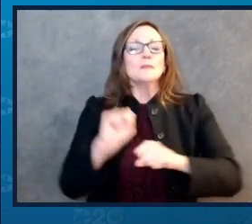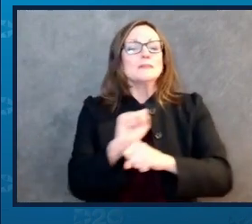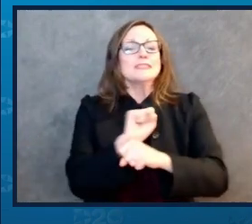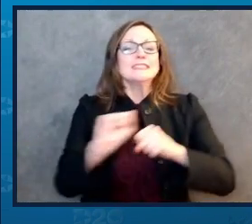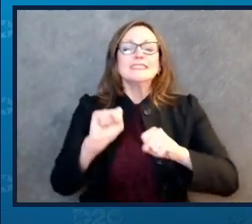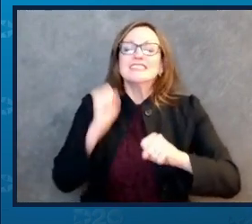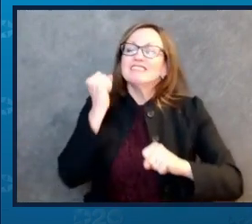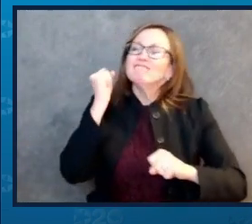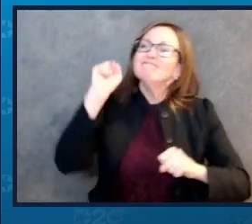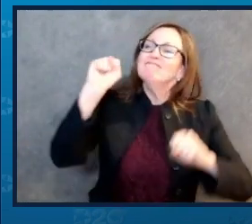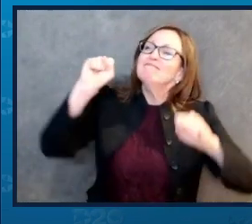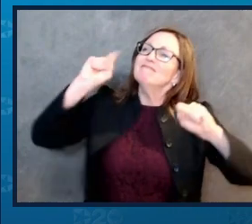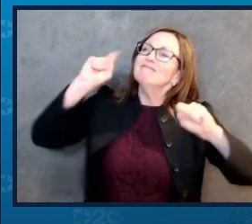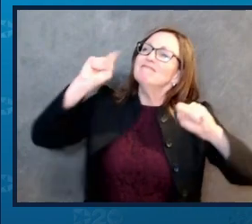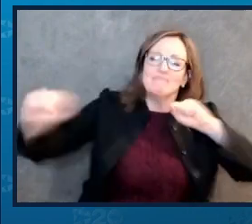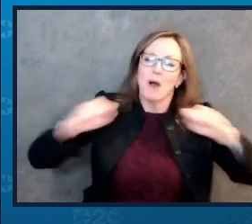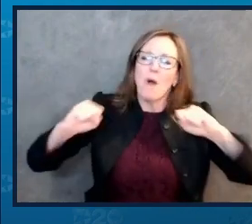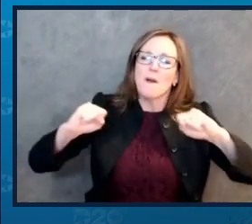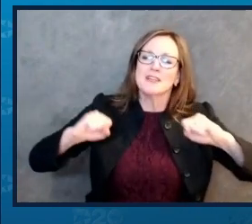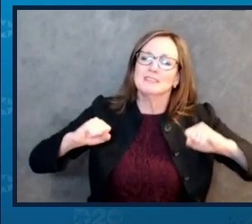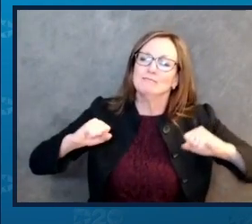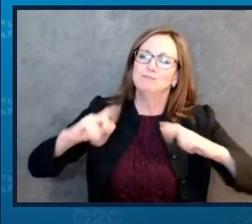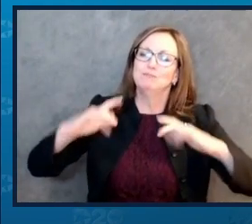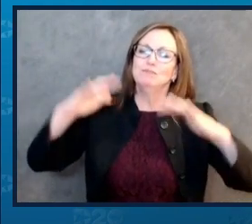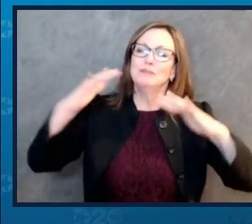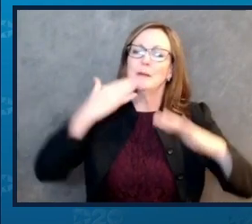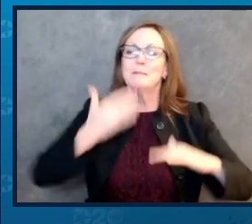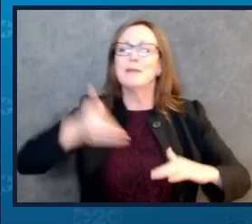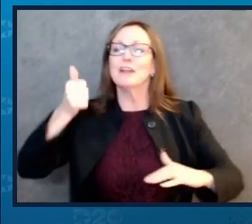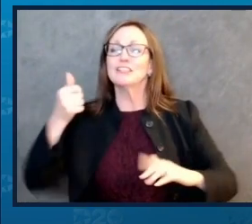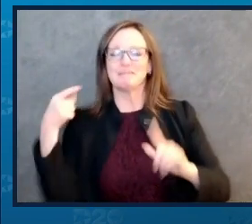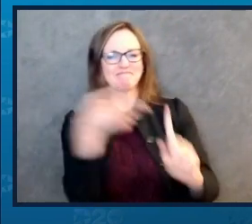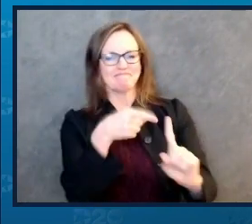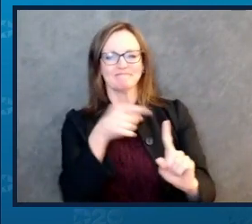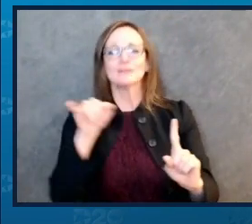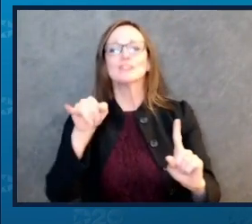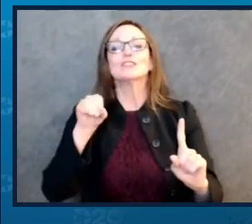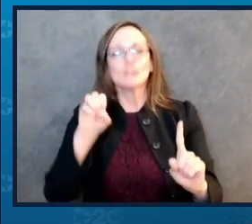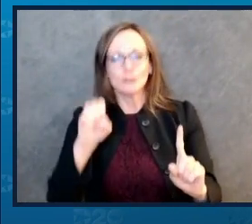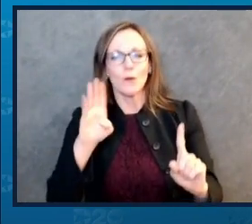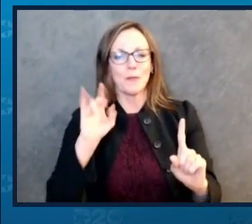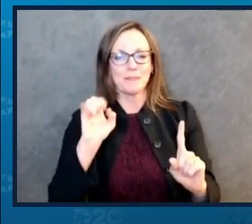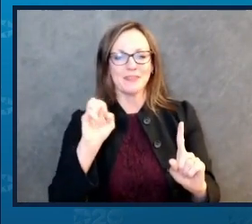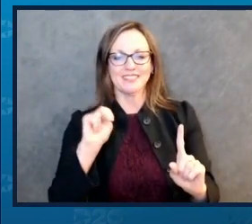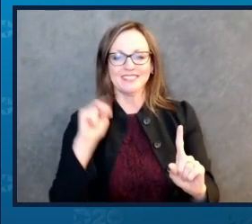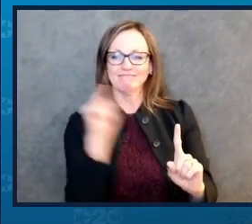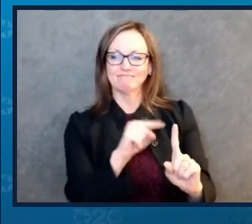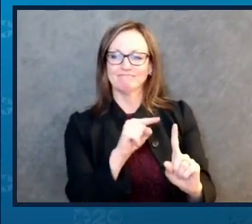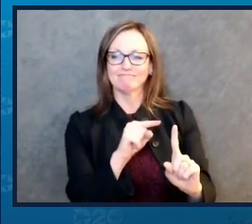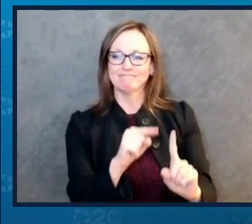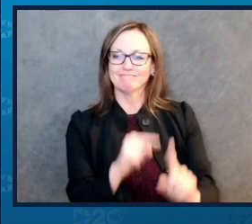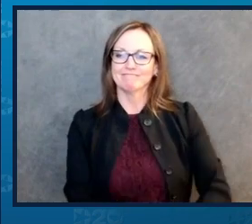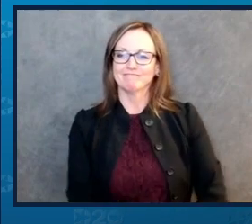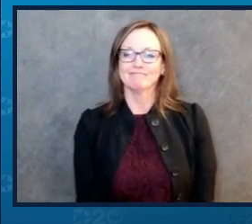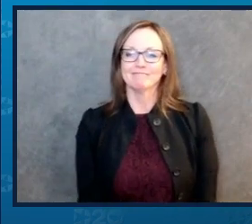THE CONVERSATION YOU ARE ABOUT TO SEE PROVES. I IT.